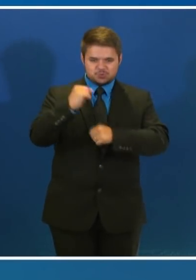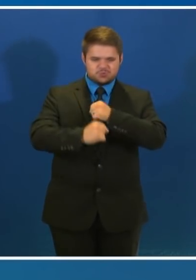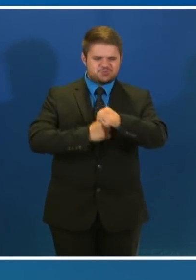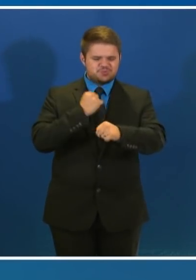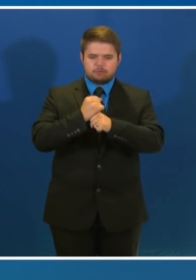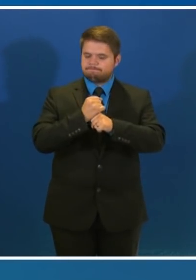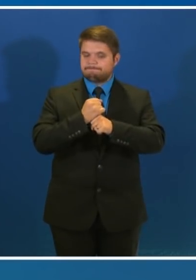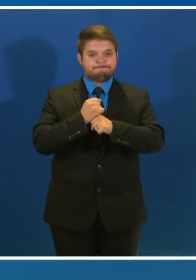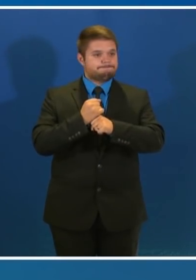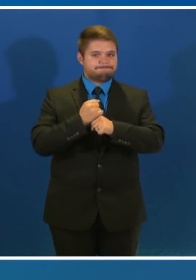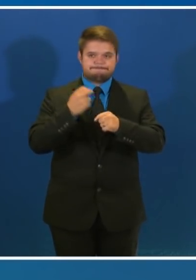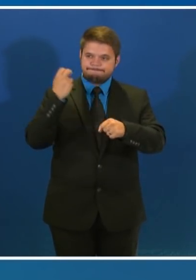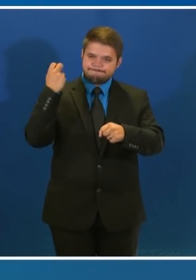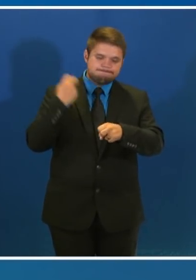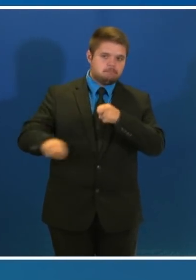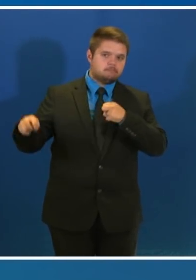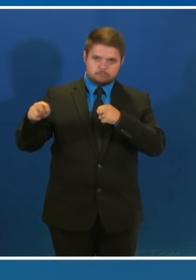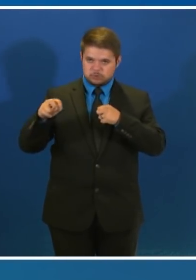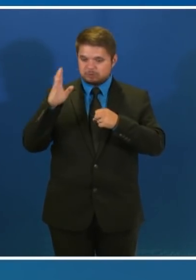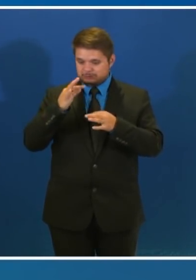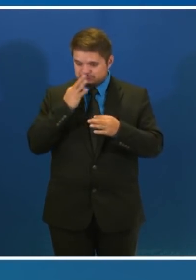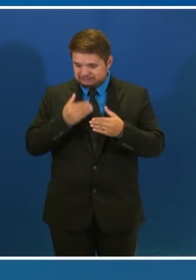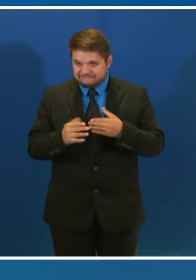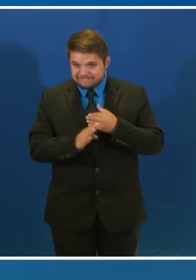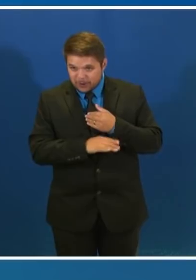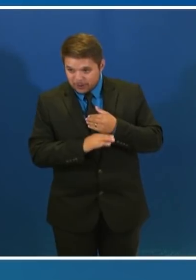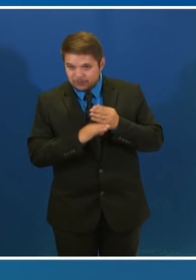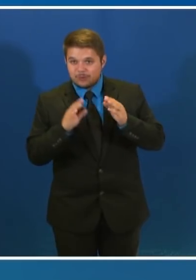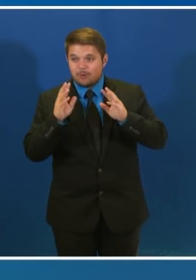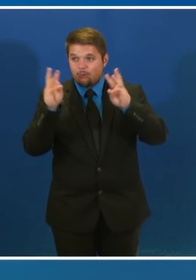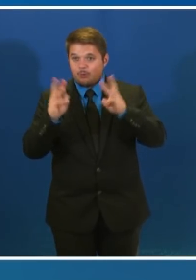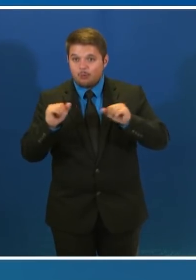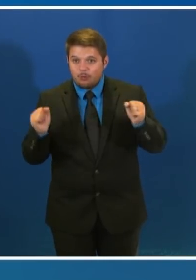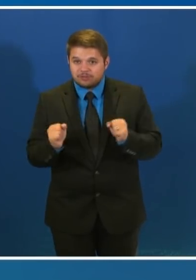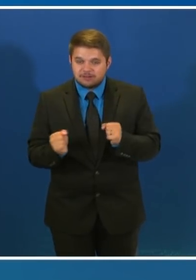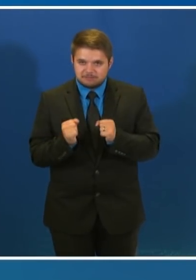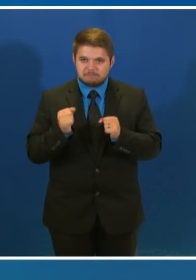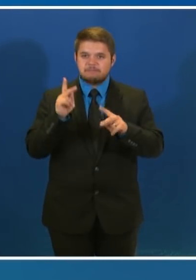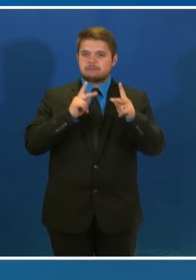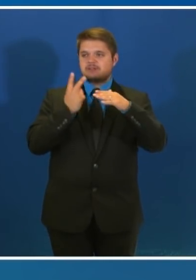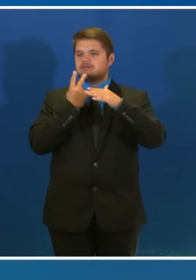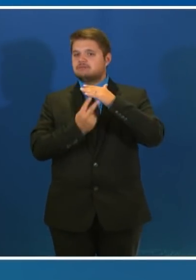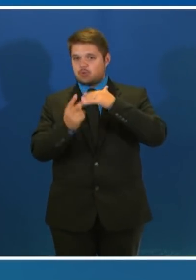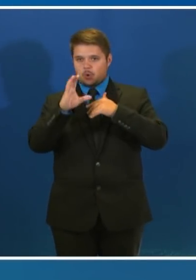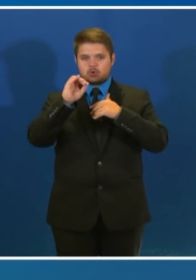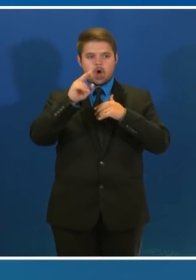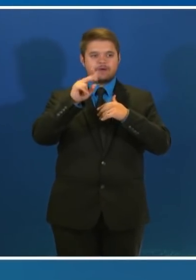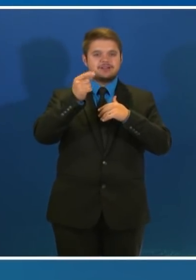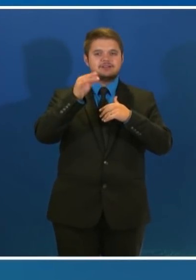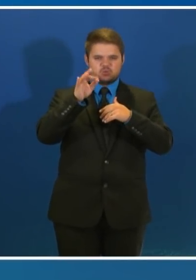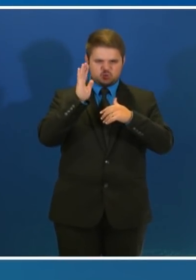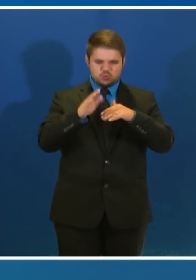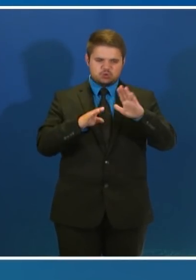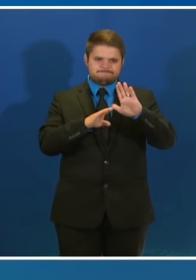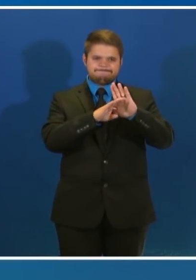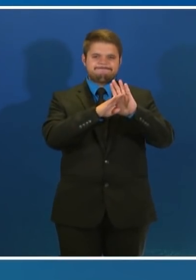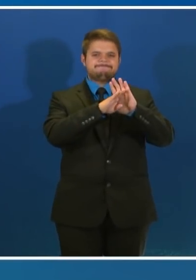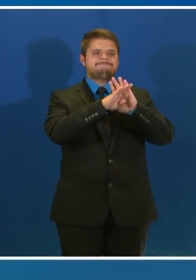health experts are predicting continued challenges with COVID-19. But the Vancouver community is